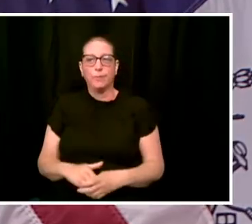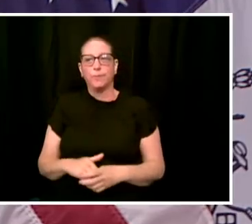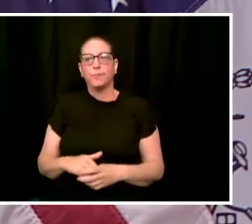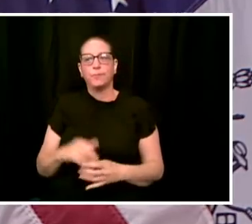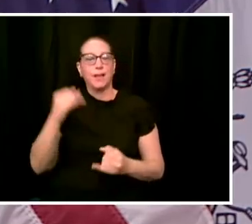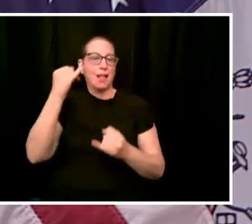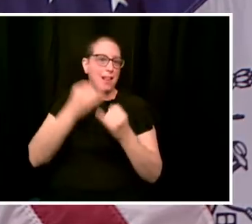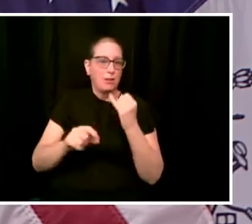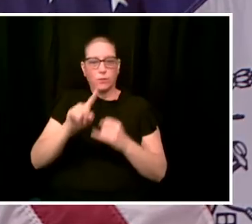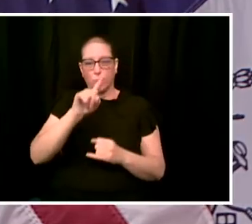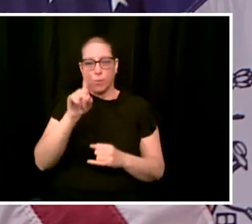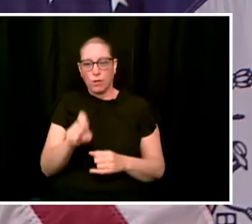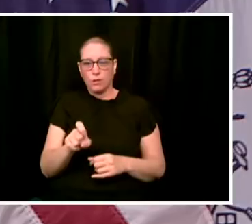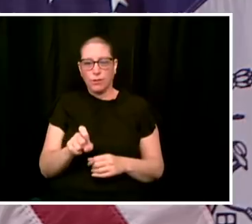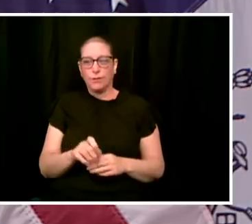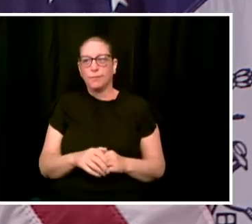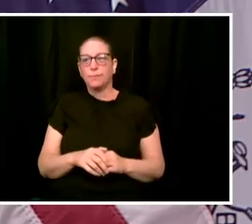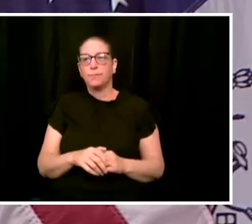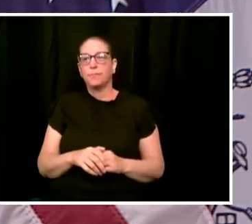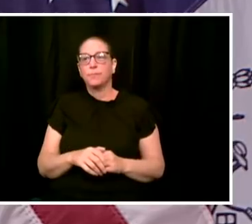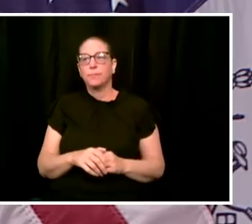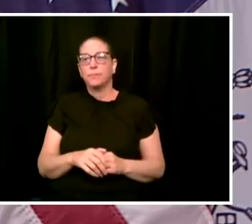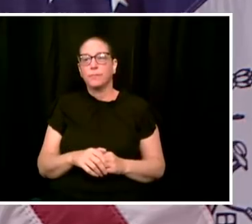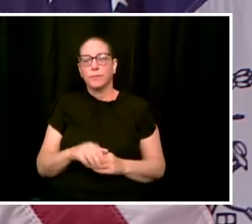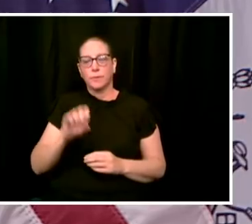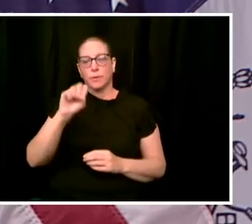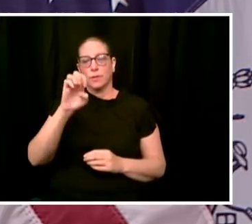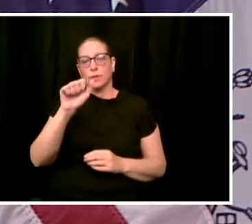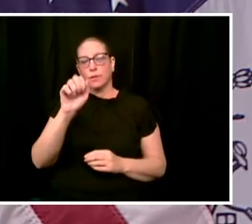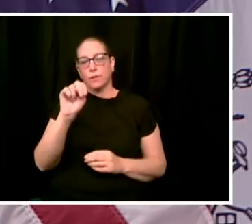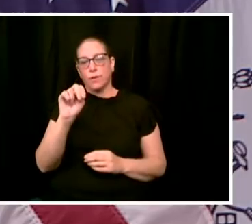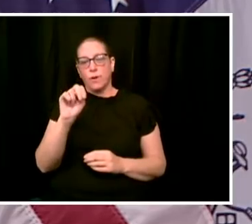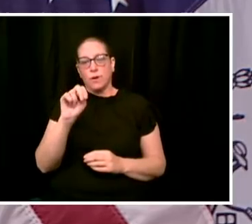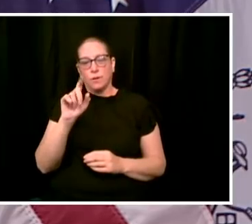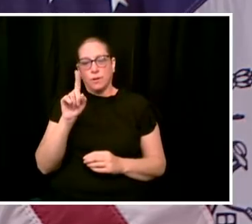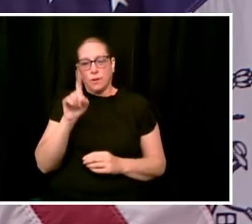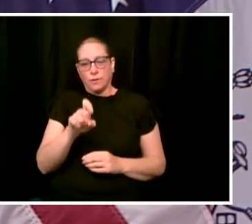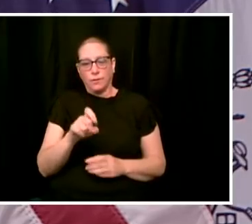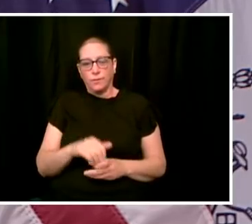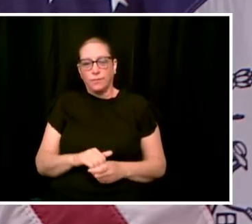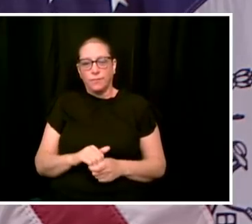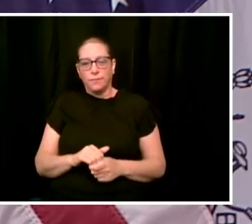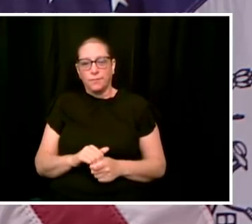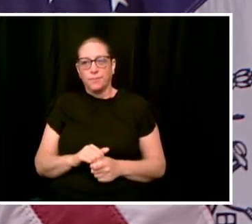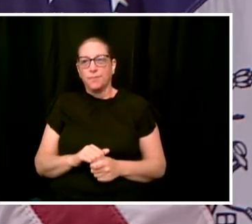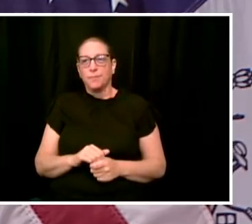THANK YOU. LAST QUESTION FOR TODAY.